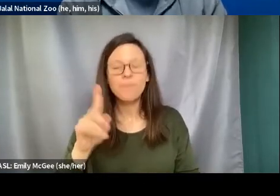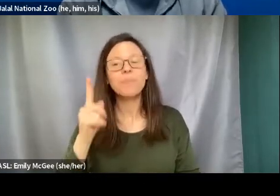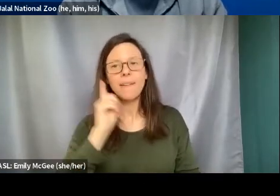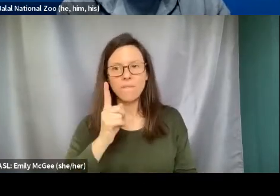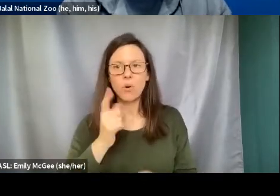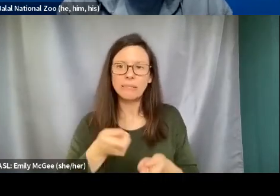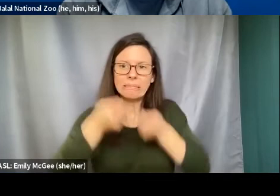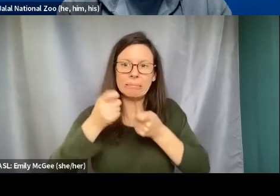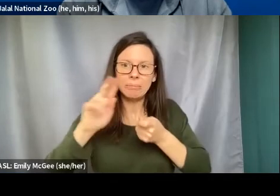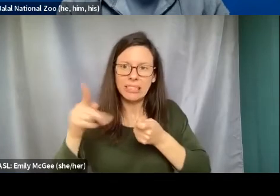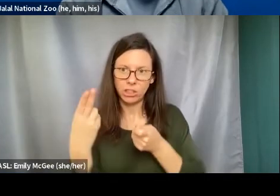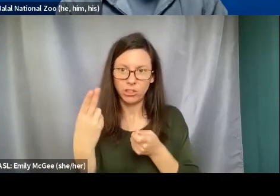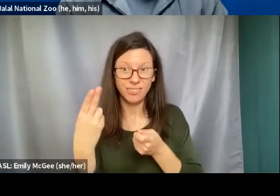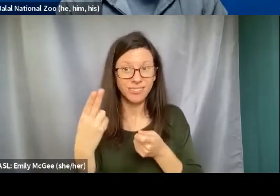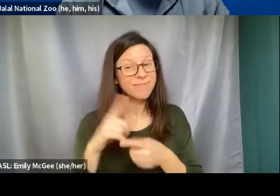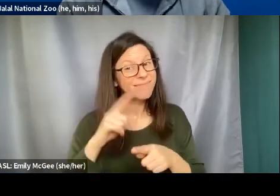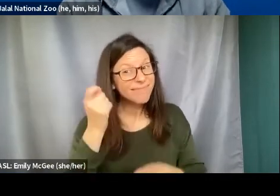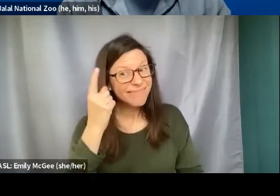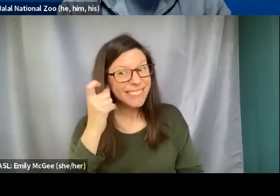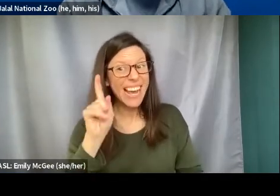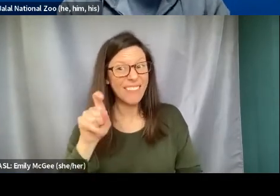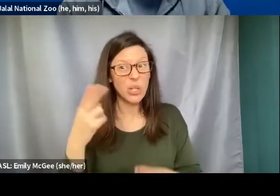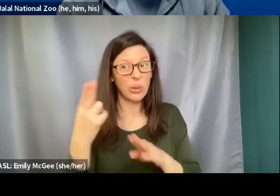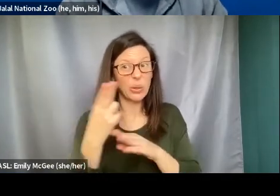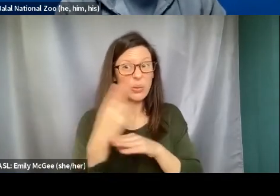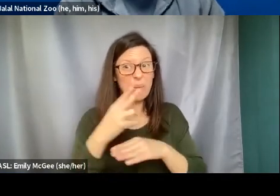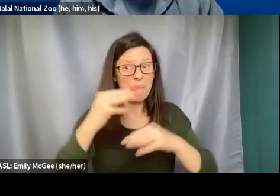comes into play, so you have to find out the volume of water the sample came from